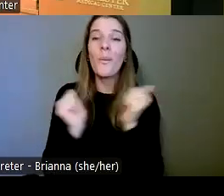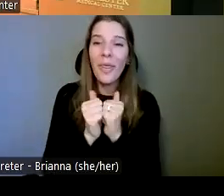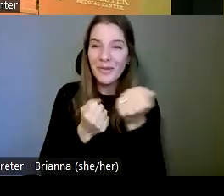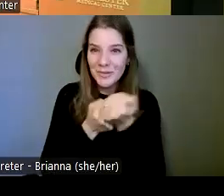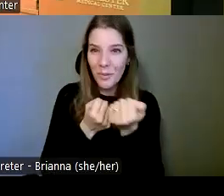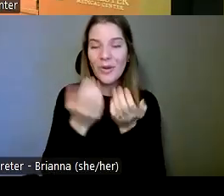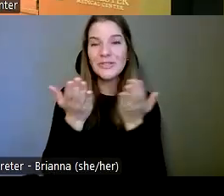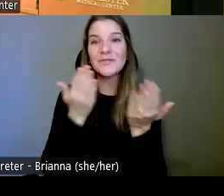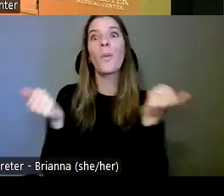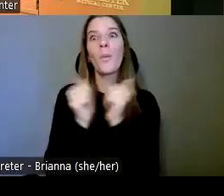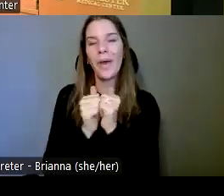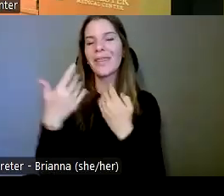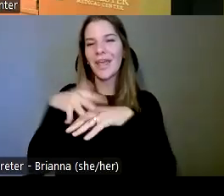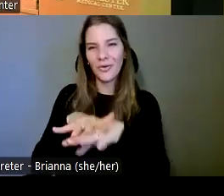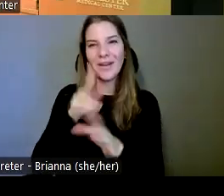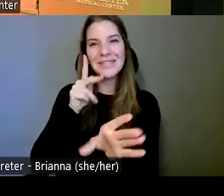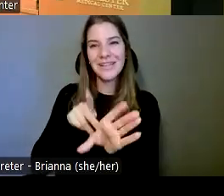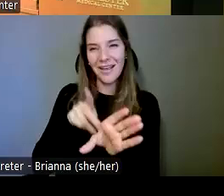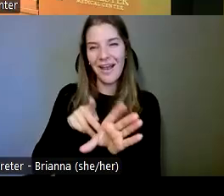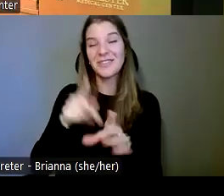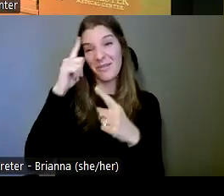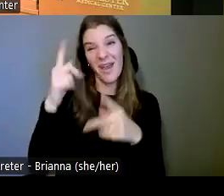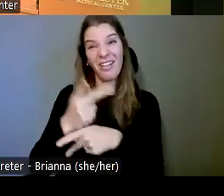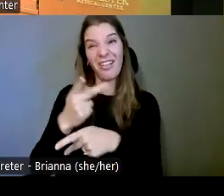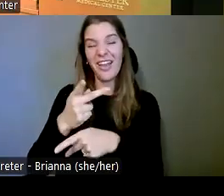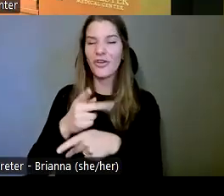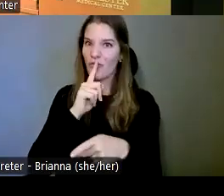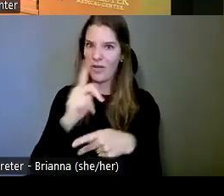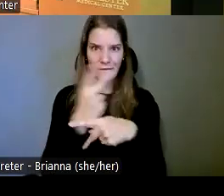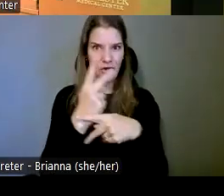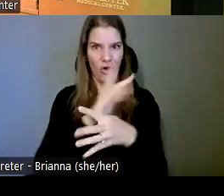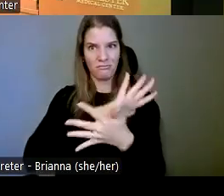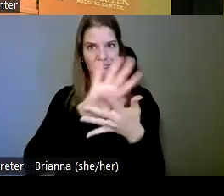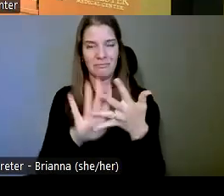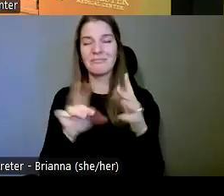psychiatry and medical care is really what's necessary to really provide for the needs of